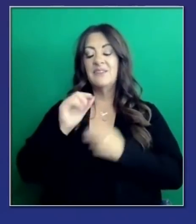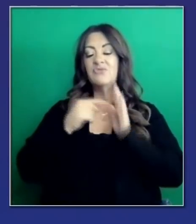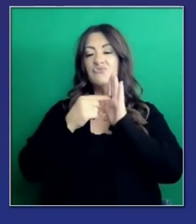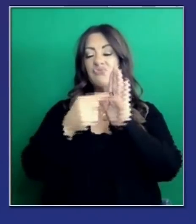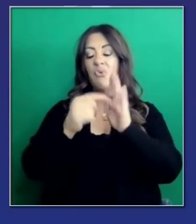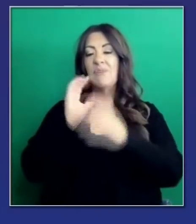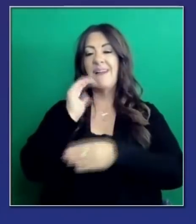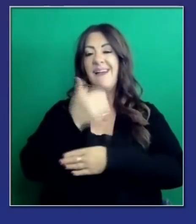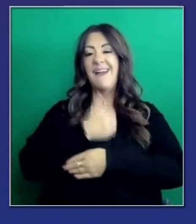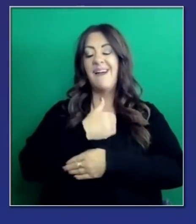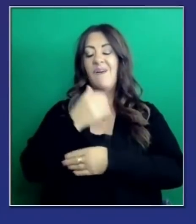SEVEN-DAY AVERAGE IS DOWN TO